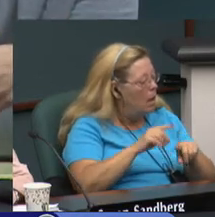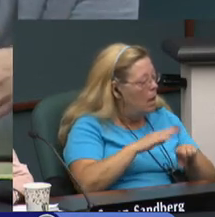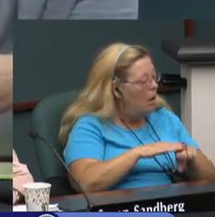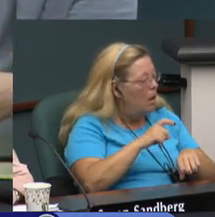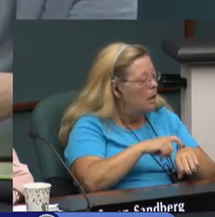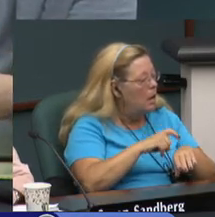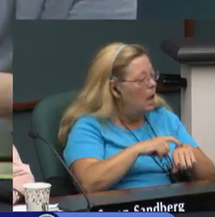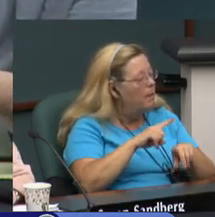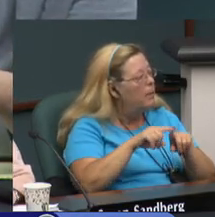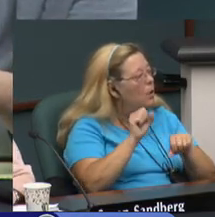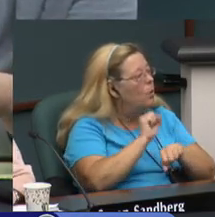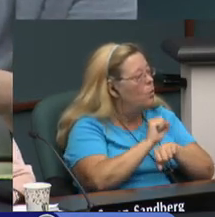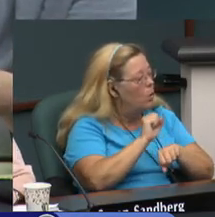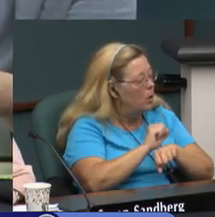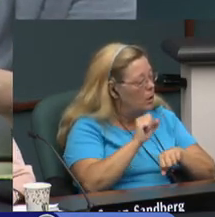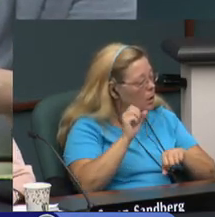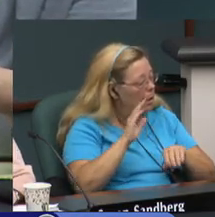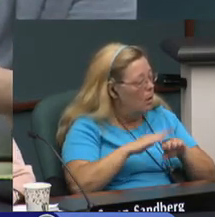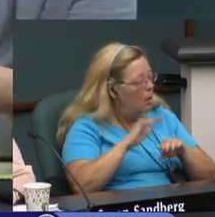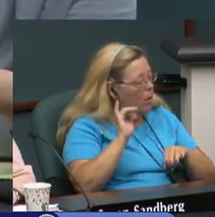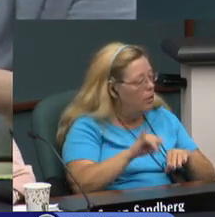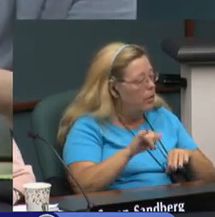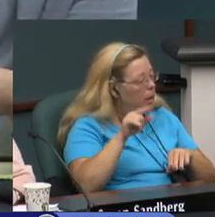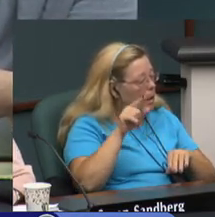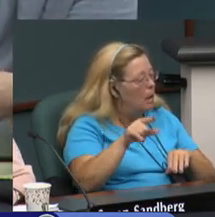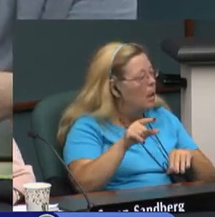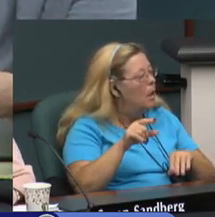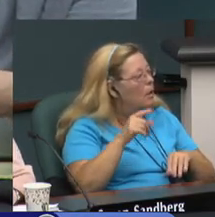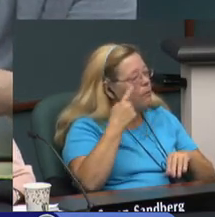toward that I know senior environmental planner Linda Thompson's working with a